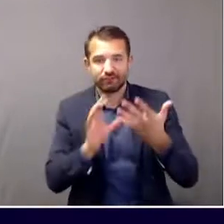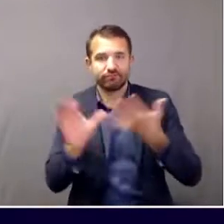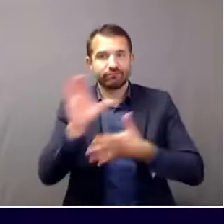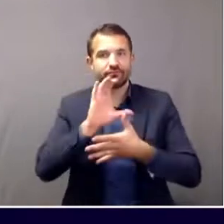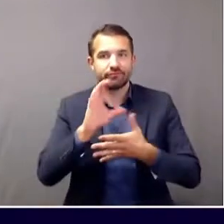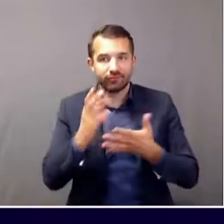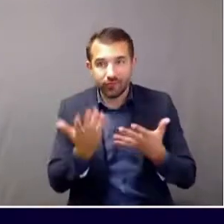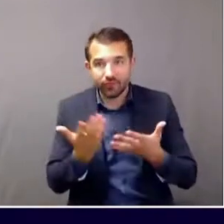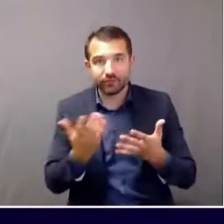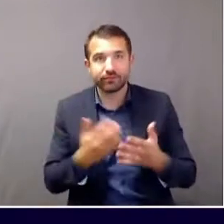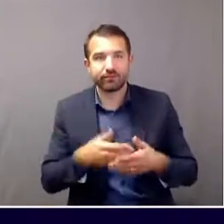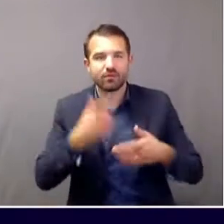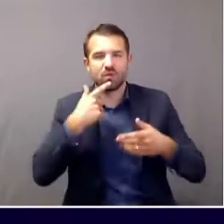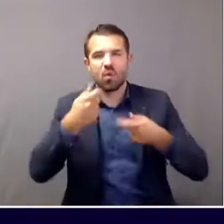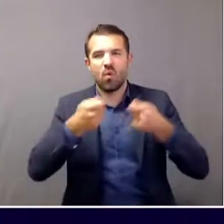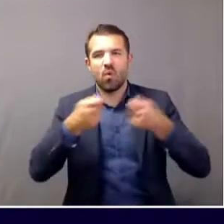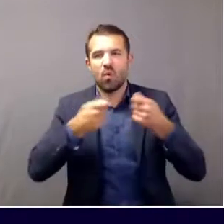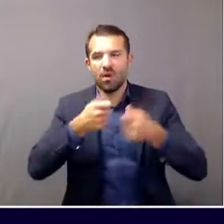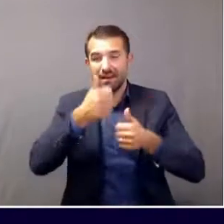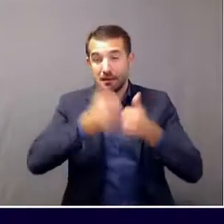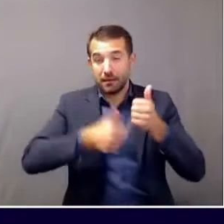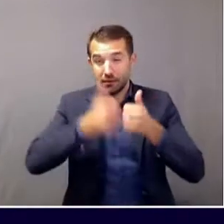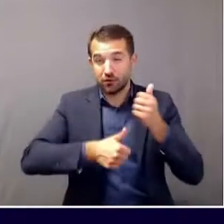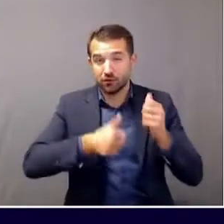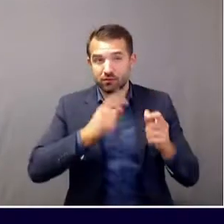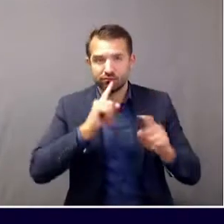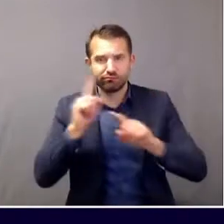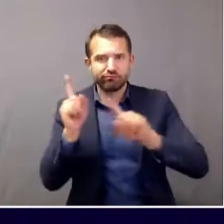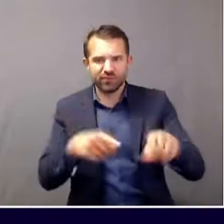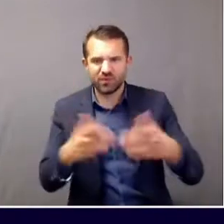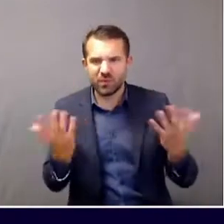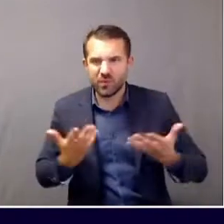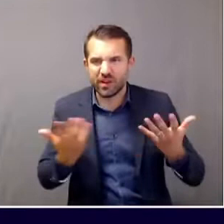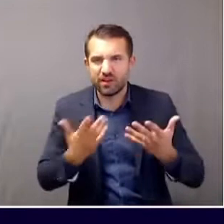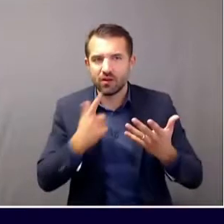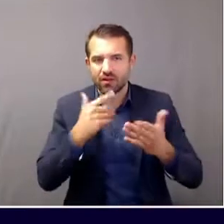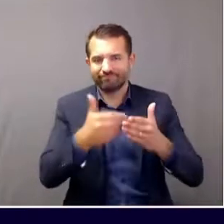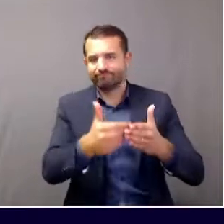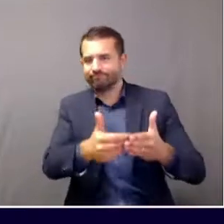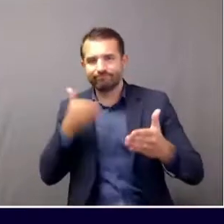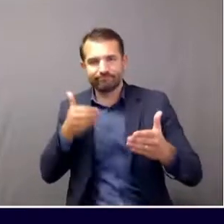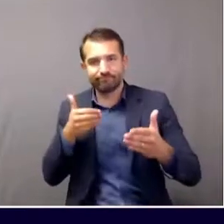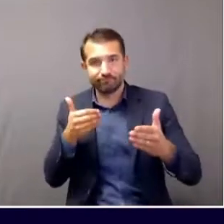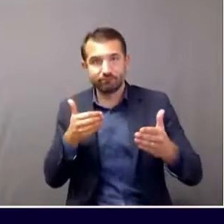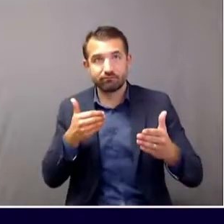to each of the questions you